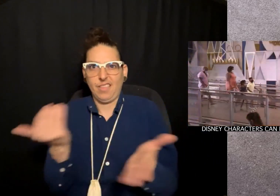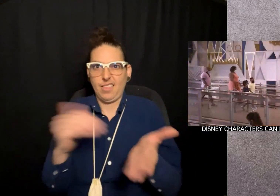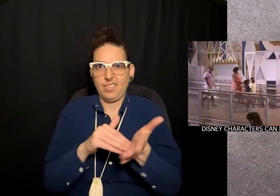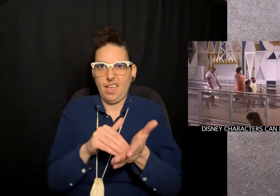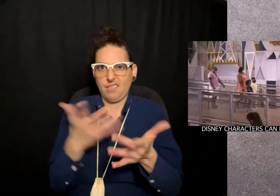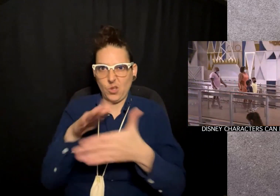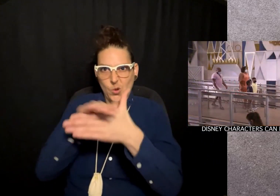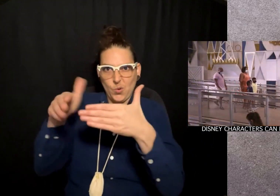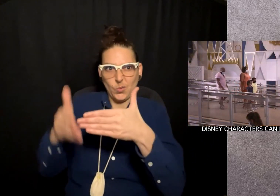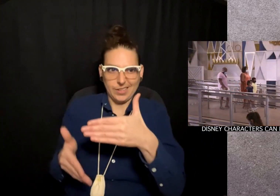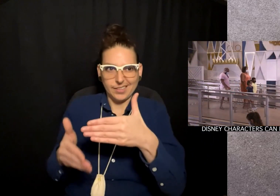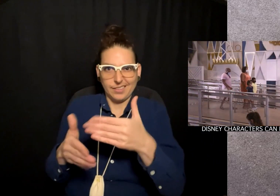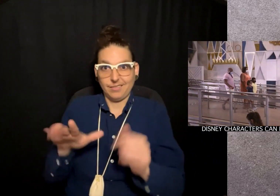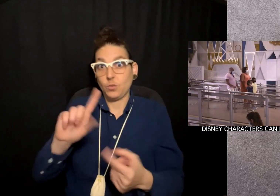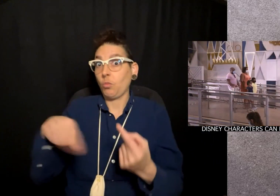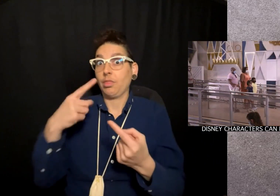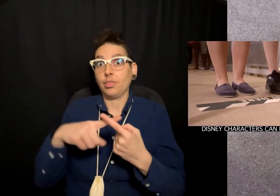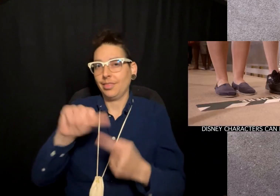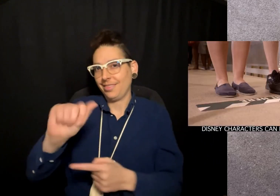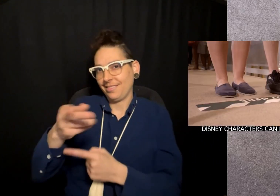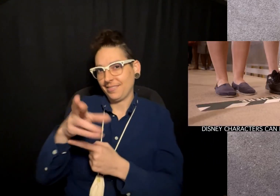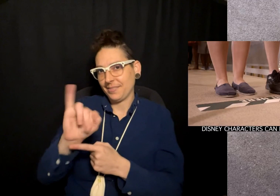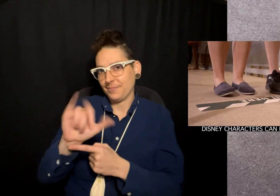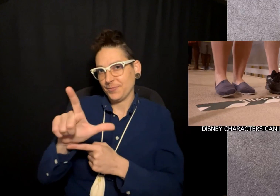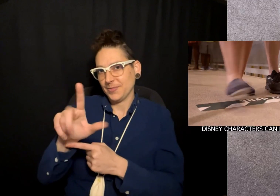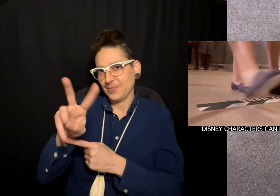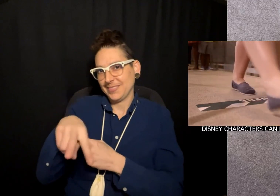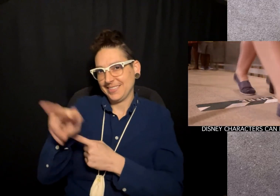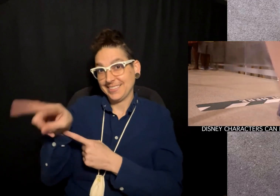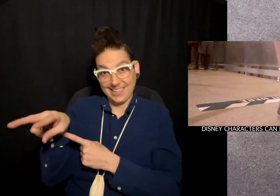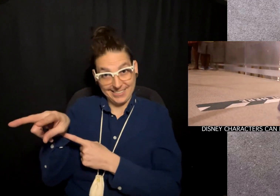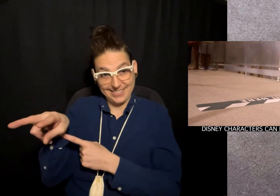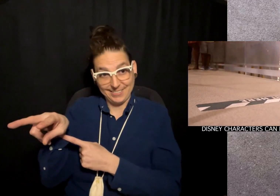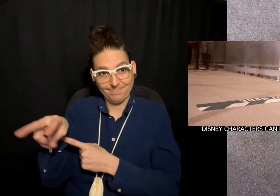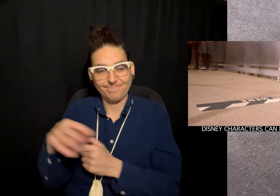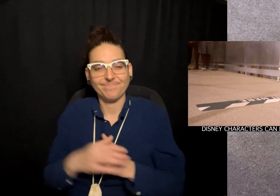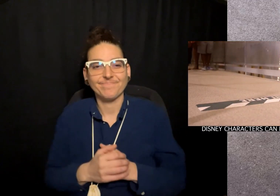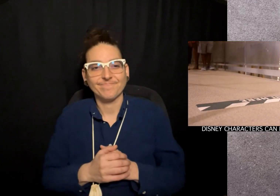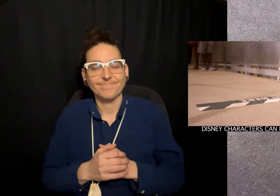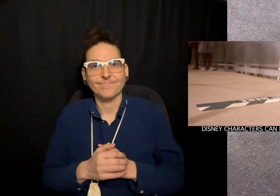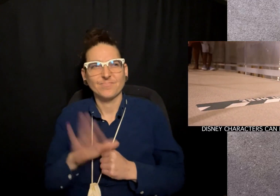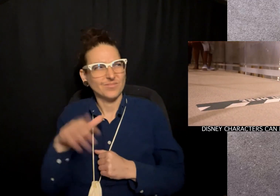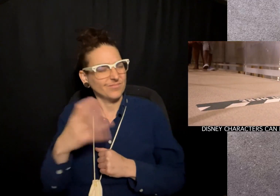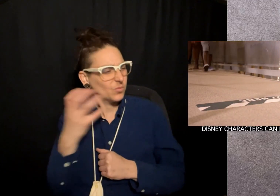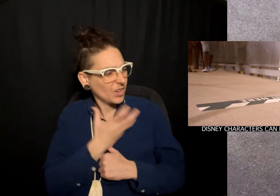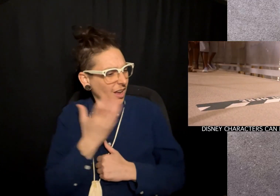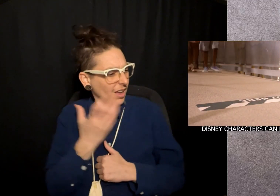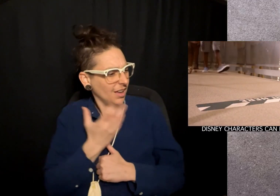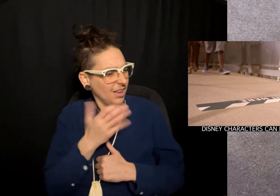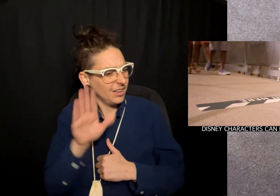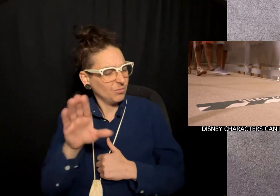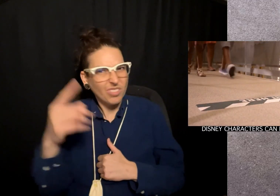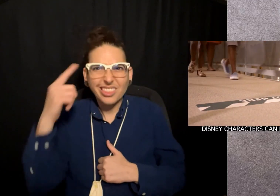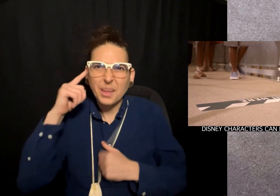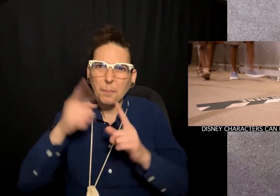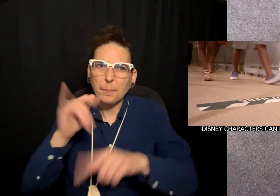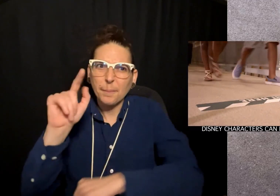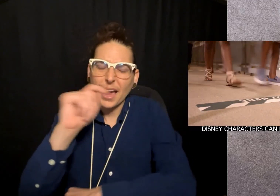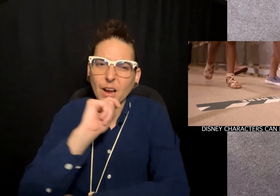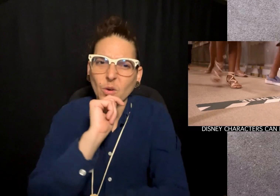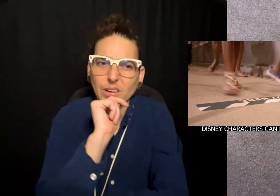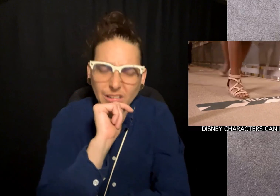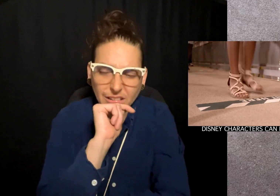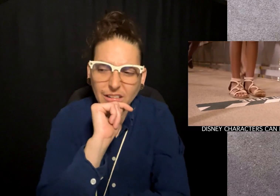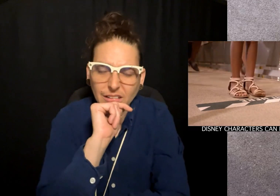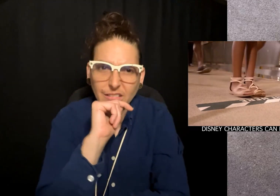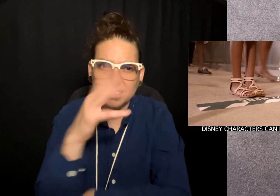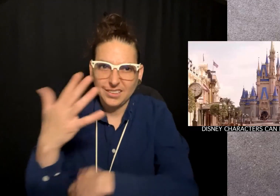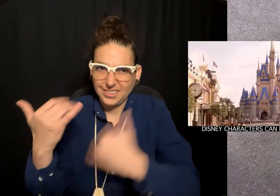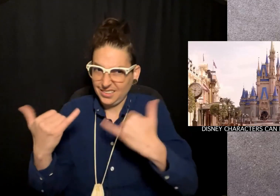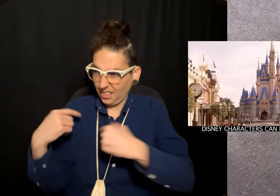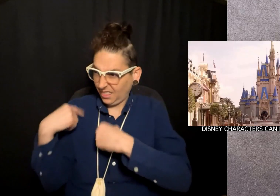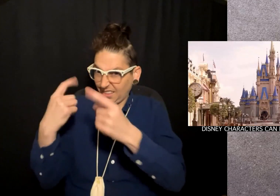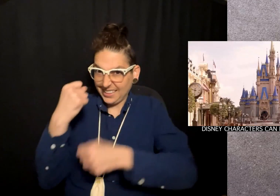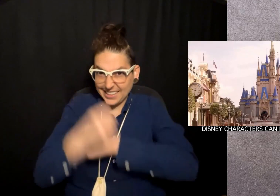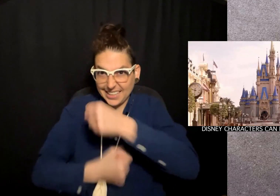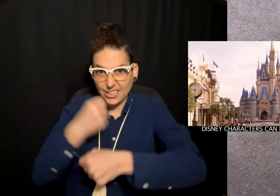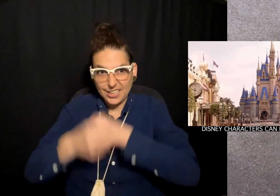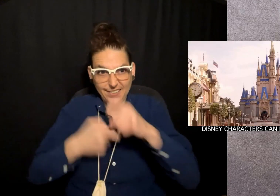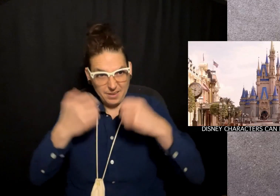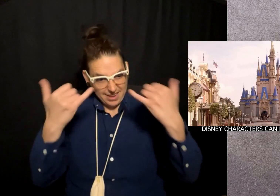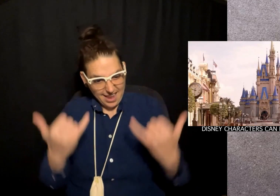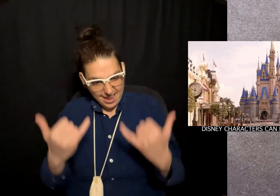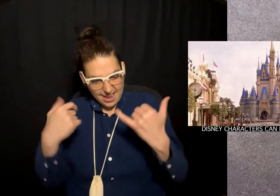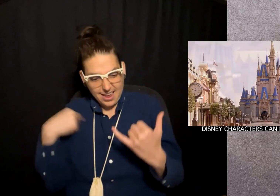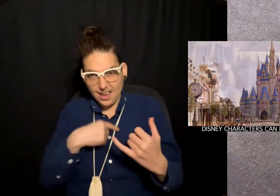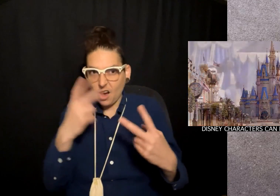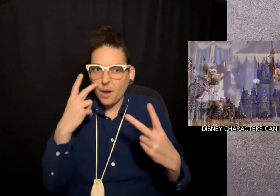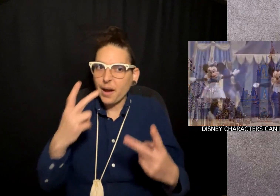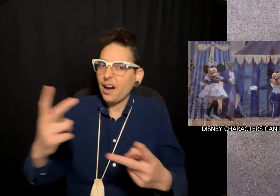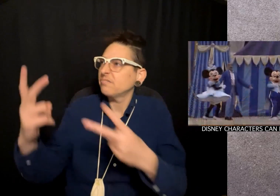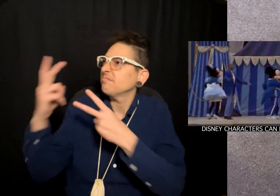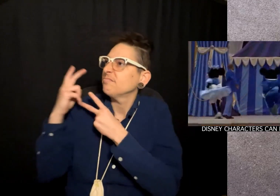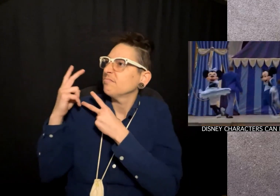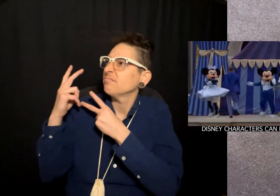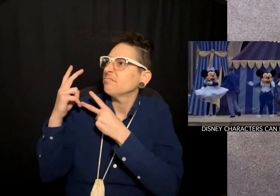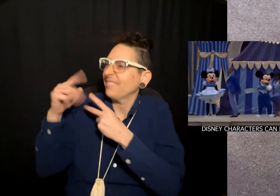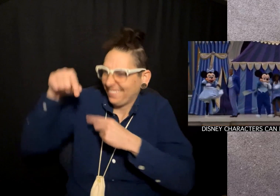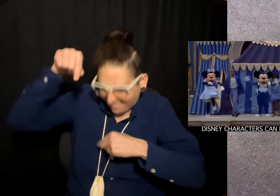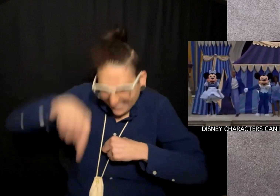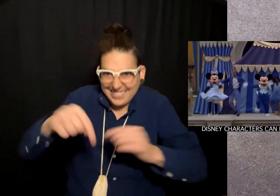again the week of April 22 wow think about it years from now we will all look back on